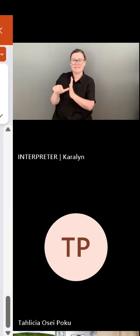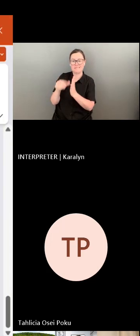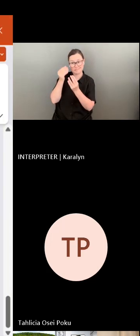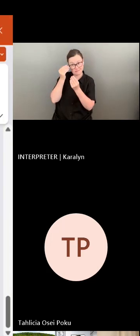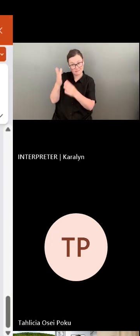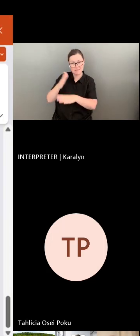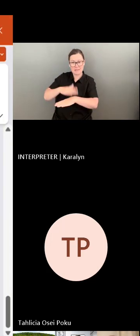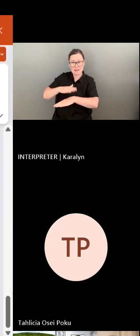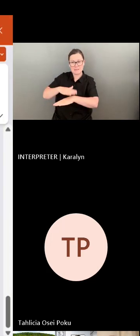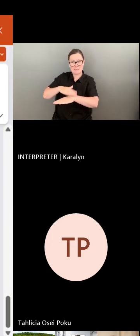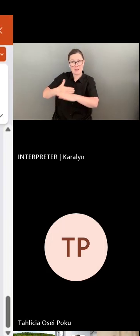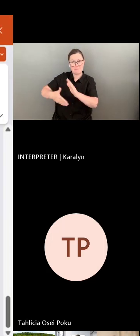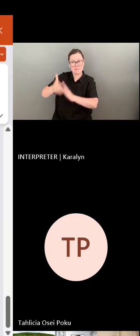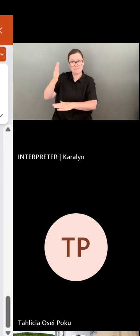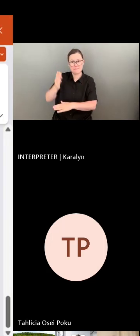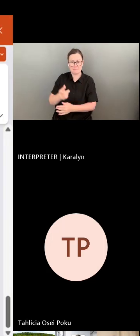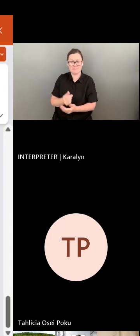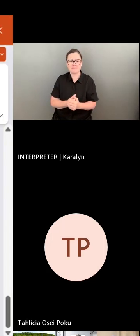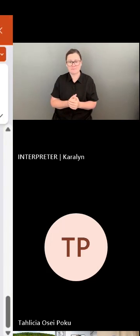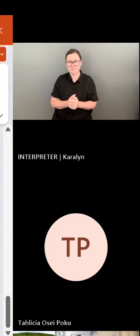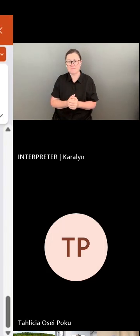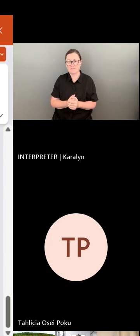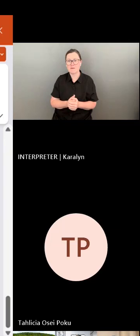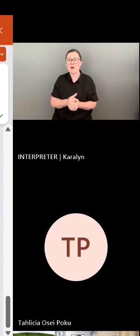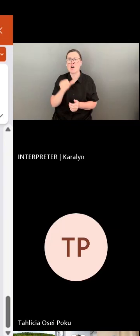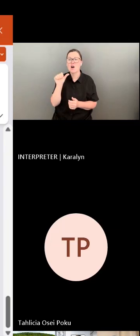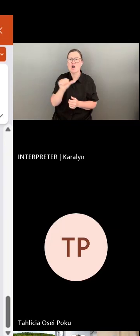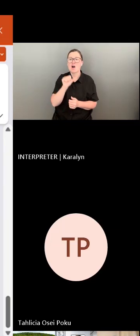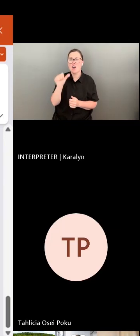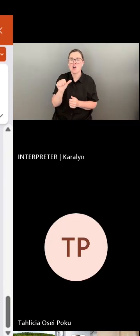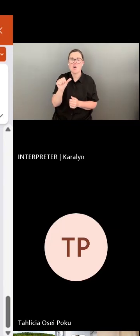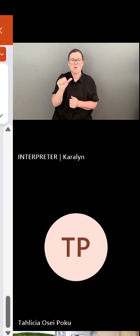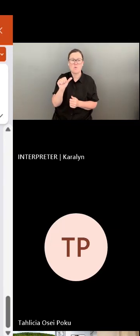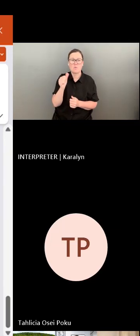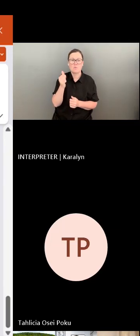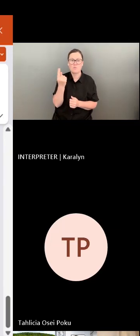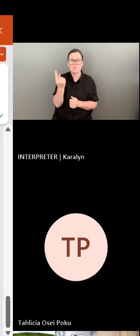Okay. Who is up? Just going to say that because, you know, I'm next. Joh.